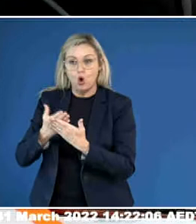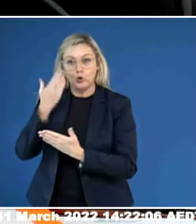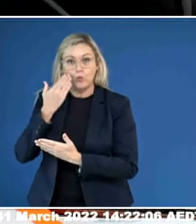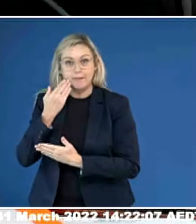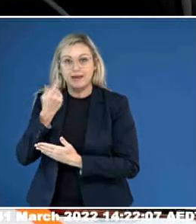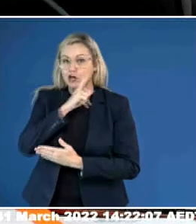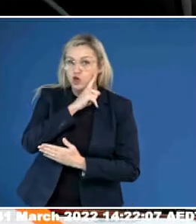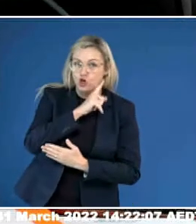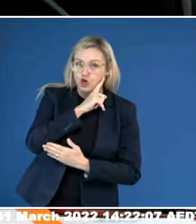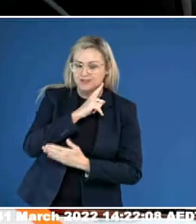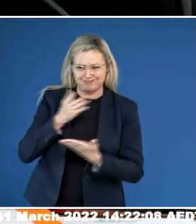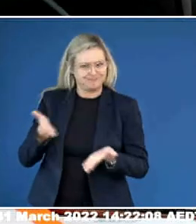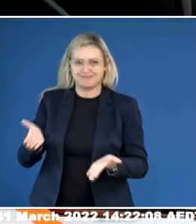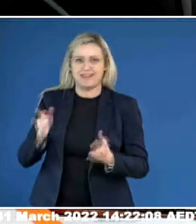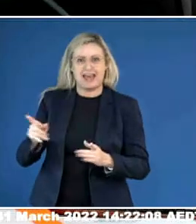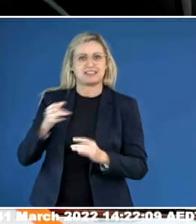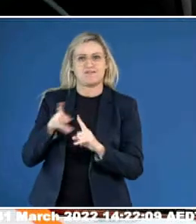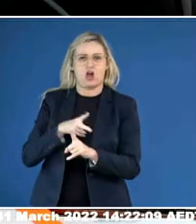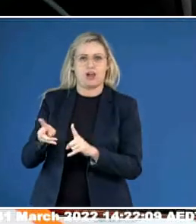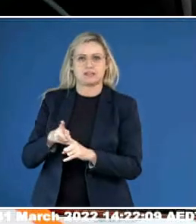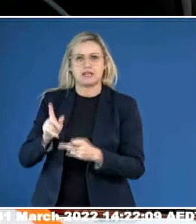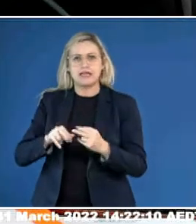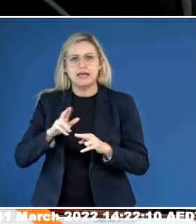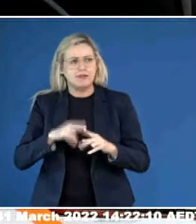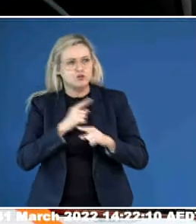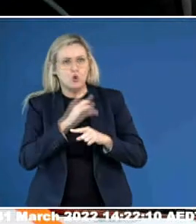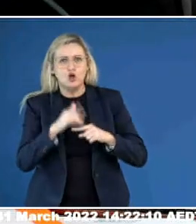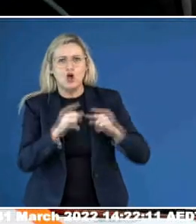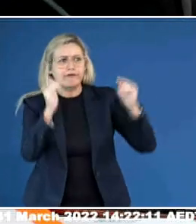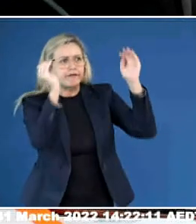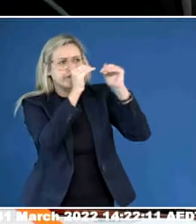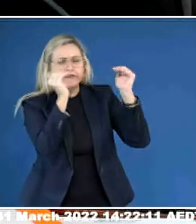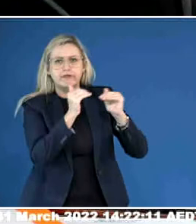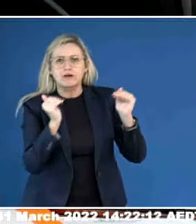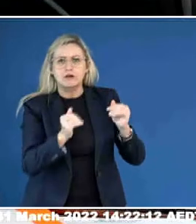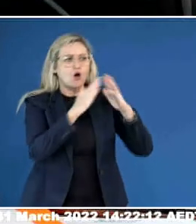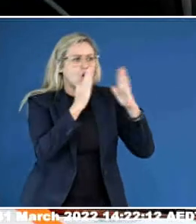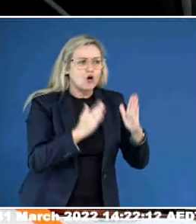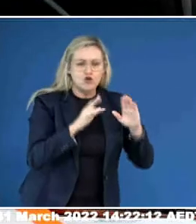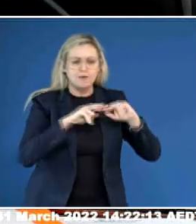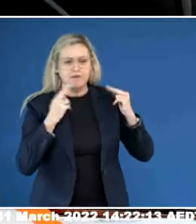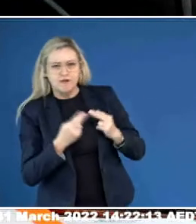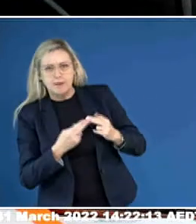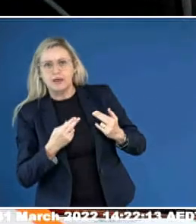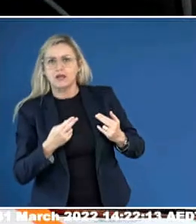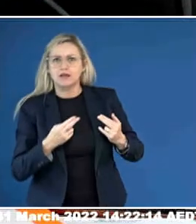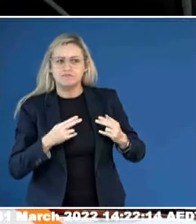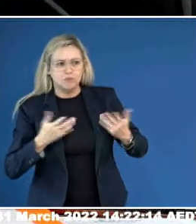And to put a hierarchy on forms of violence in the context of women and girls with disability is problematic. Right.